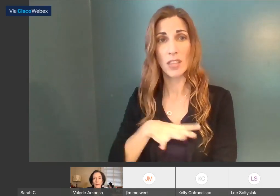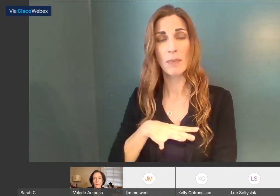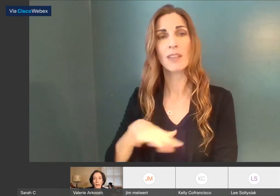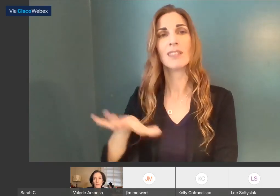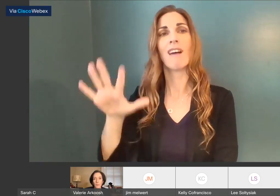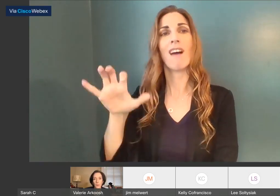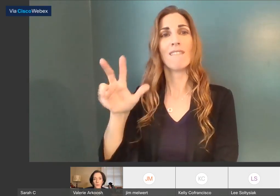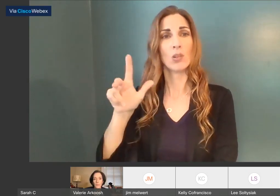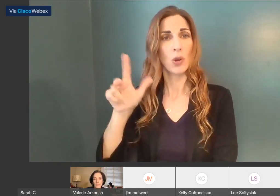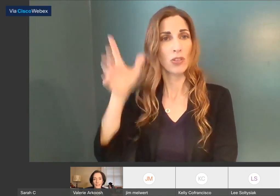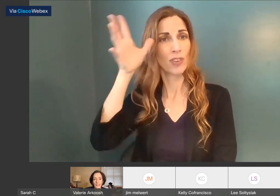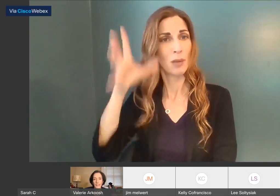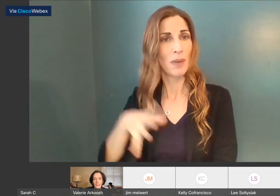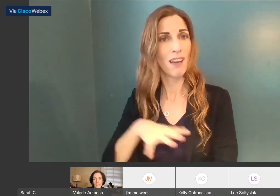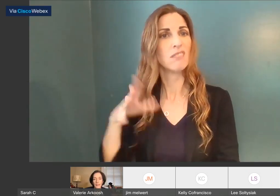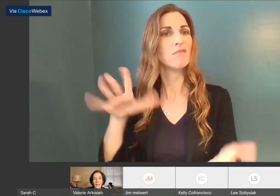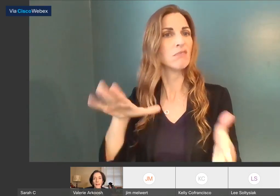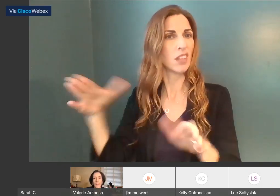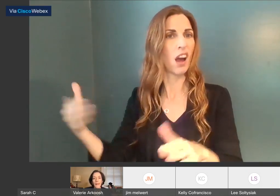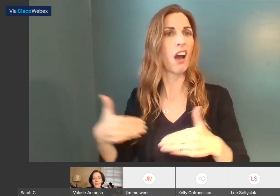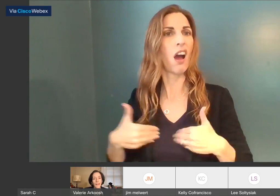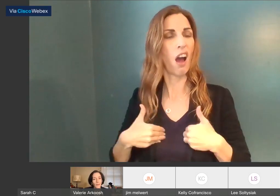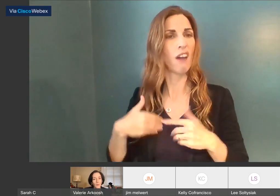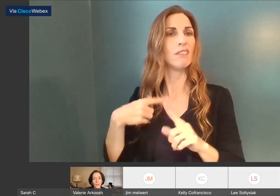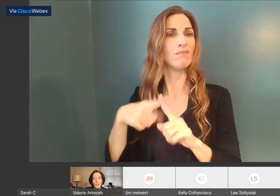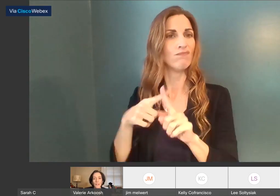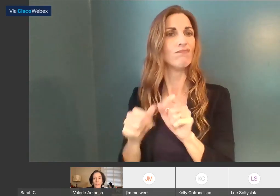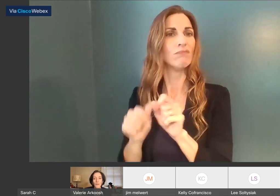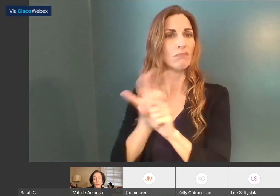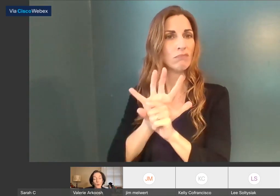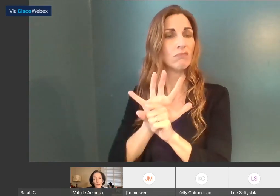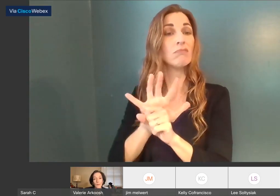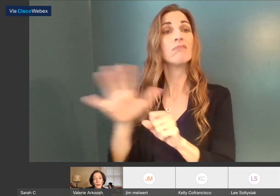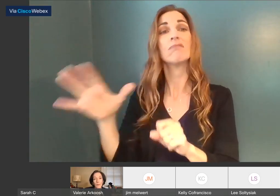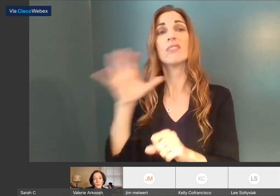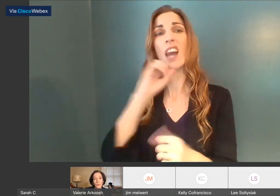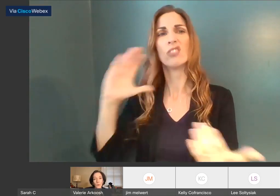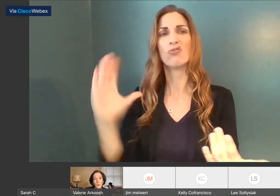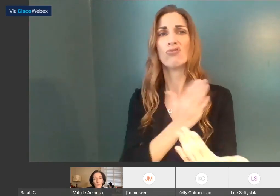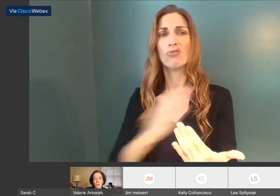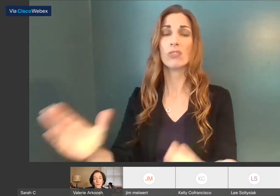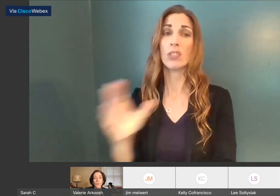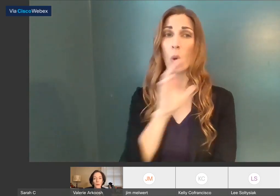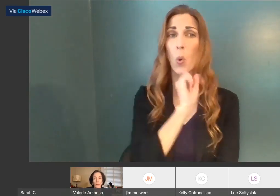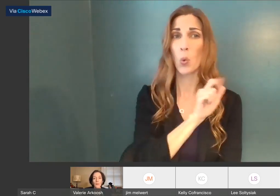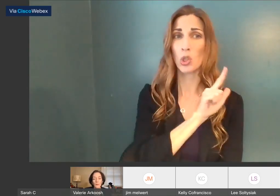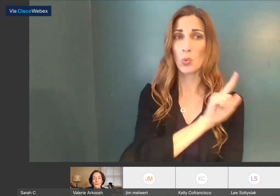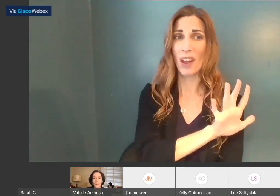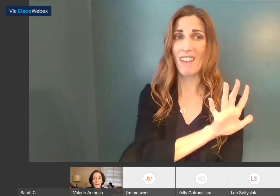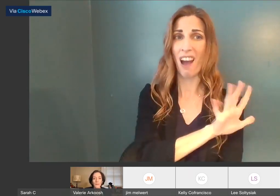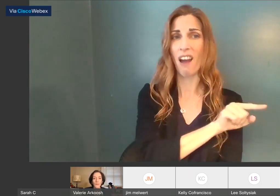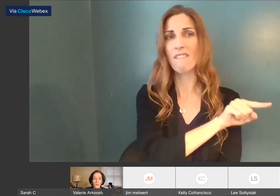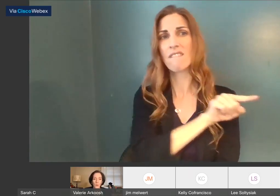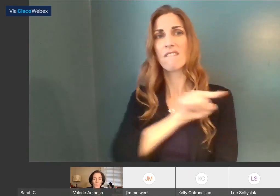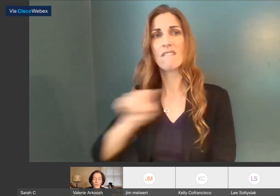have died from COVID-19 and again, they range in age from 25 years old to 106 years old.